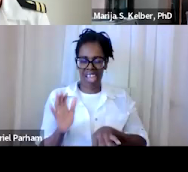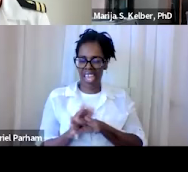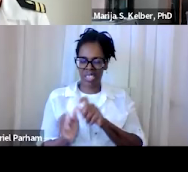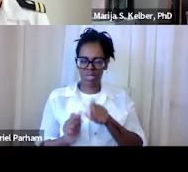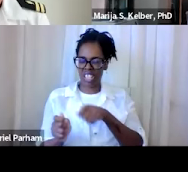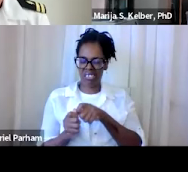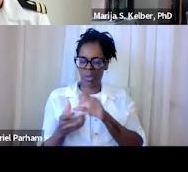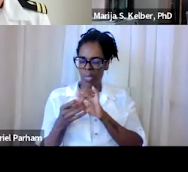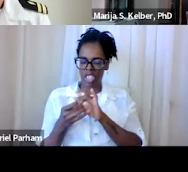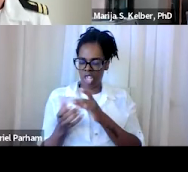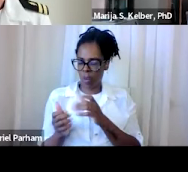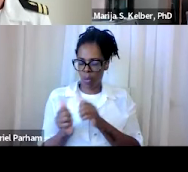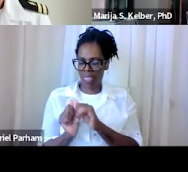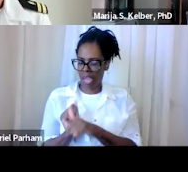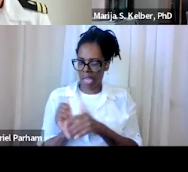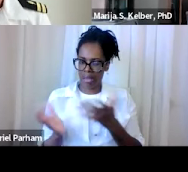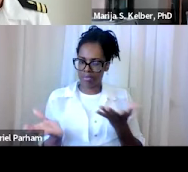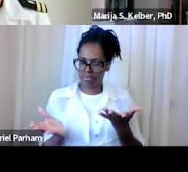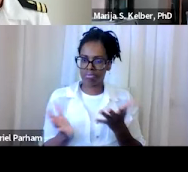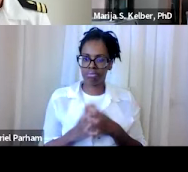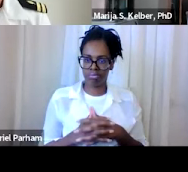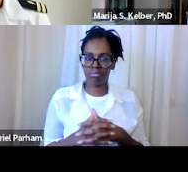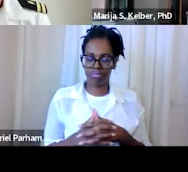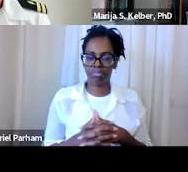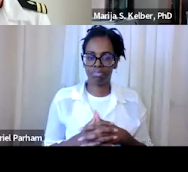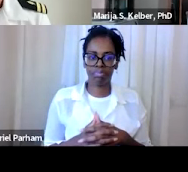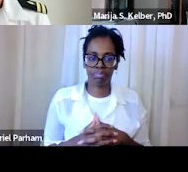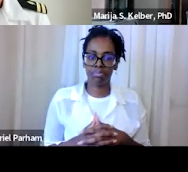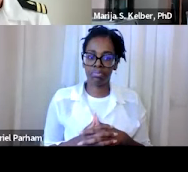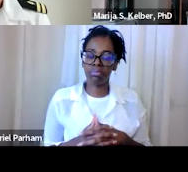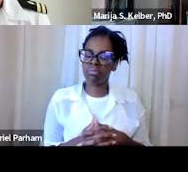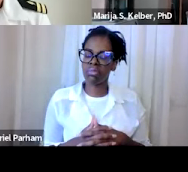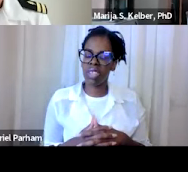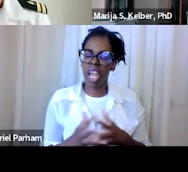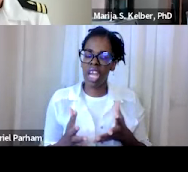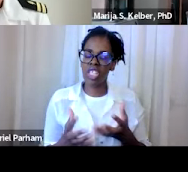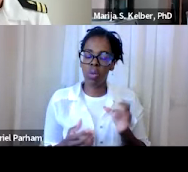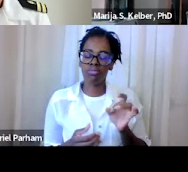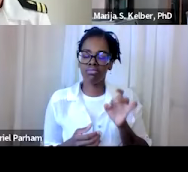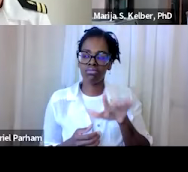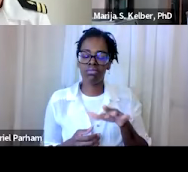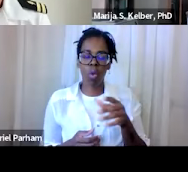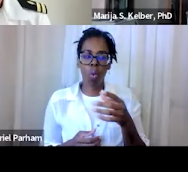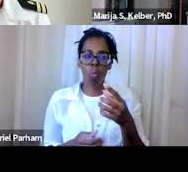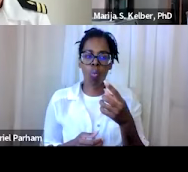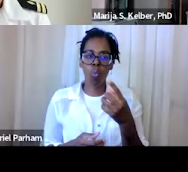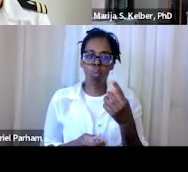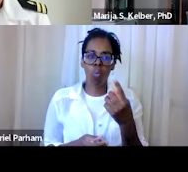in terms of the association with suicide. And I just wanna note, there was this one Army STARRS study